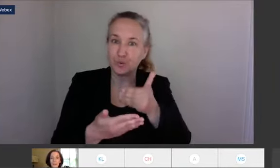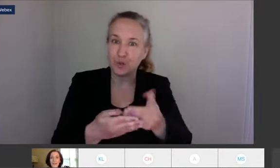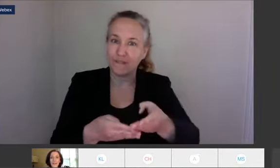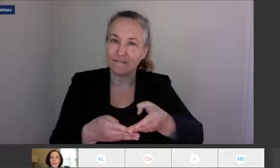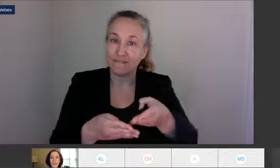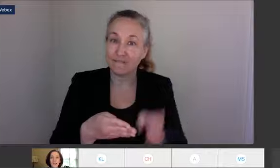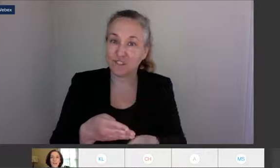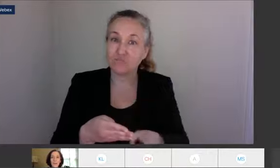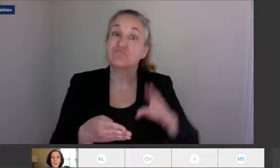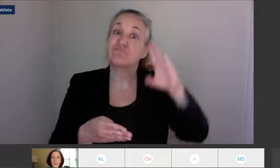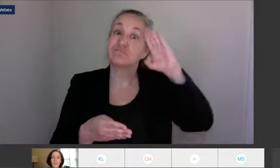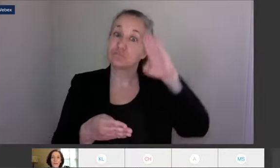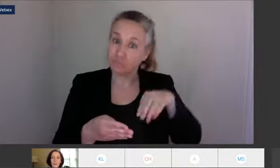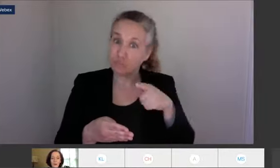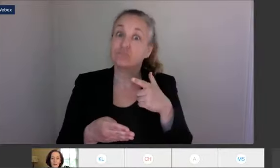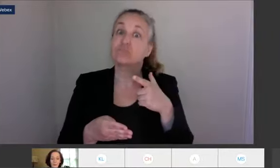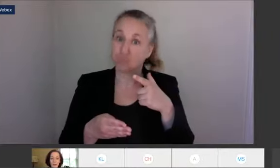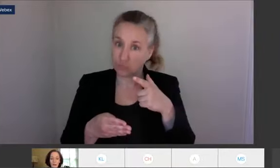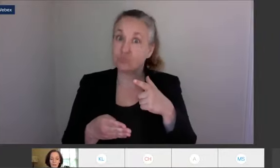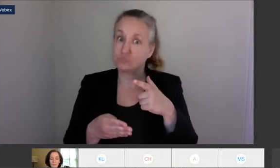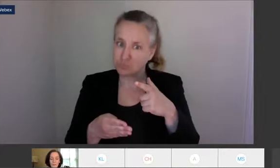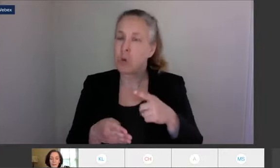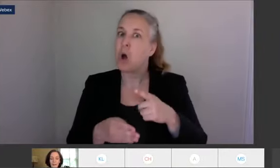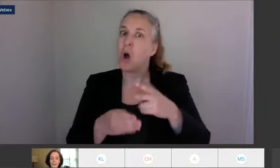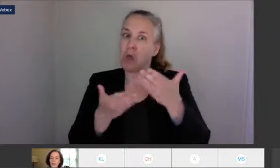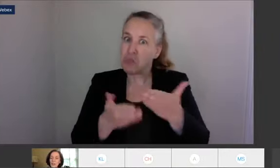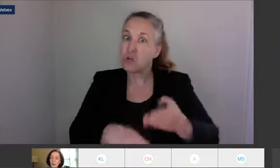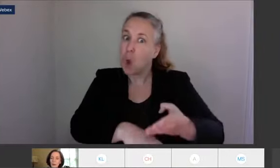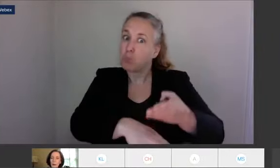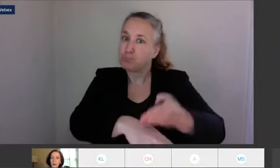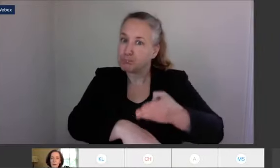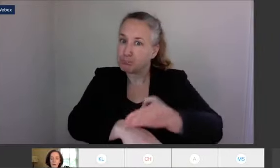continuing to move in the right direction just one note of caution